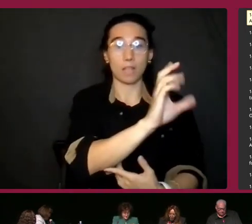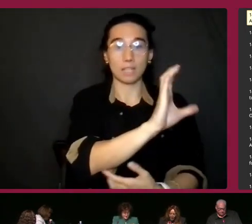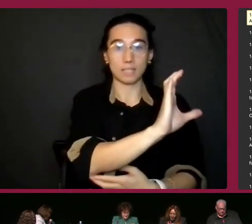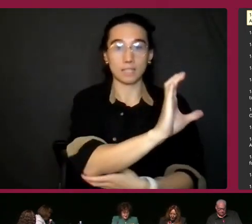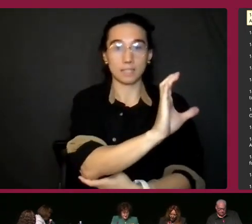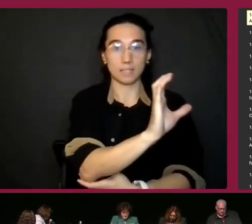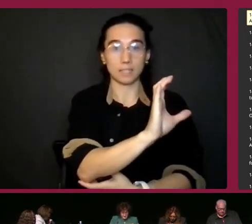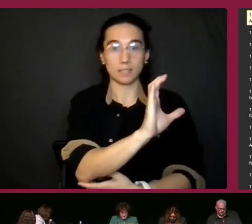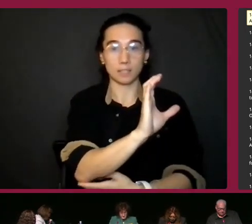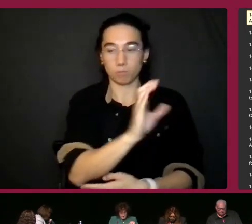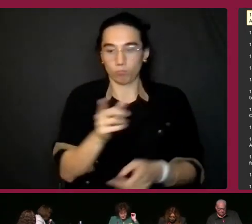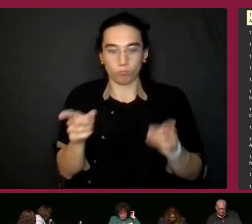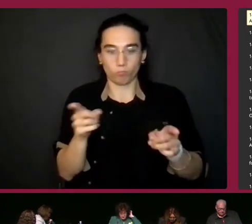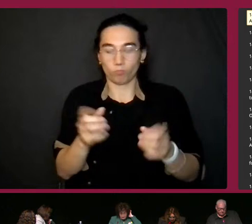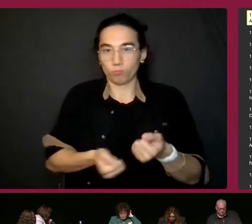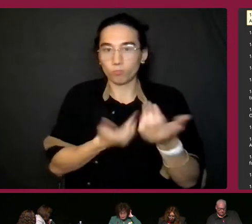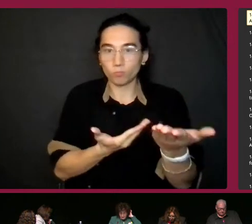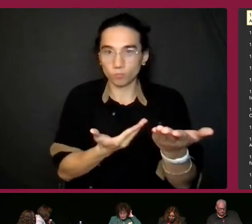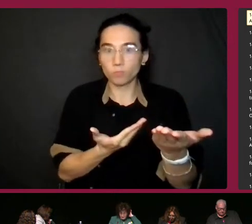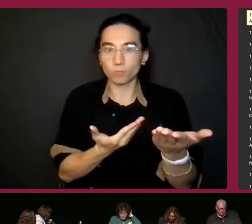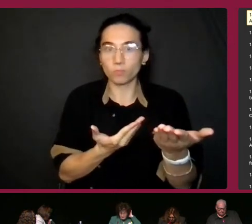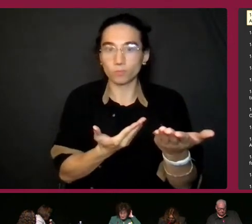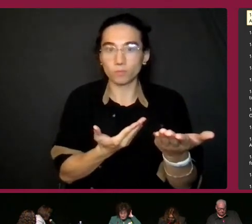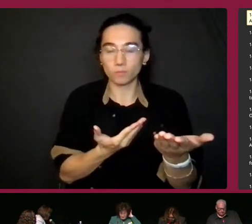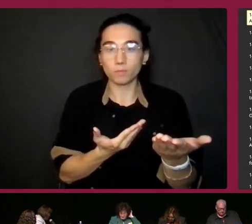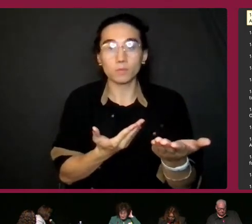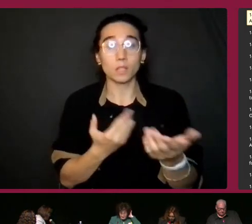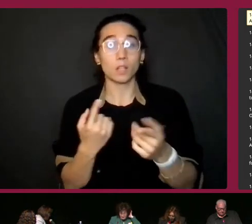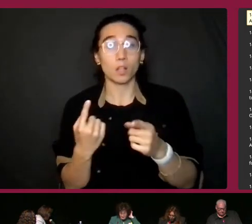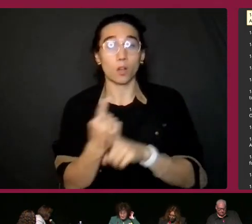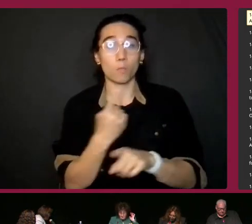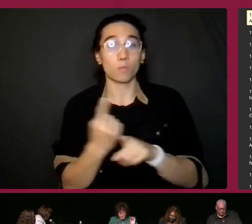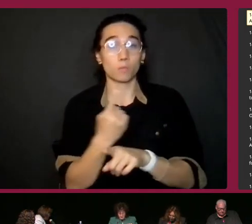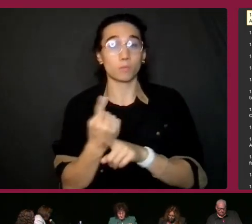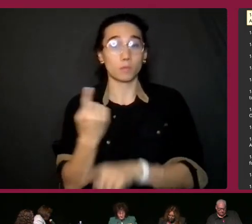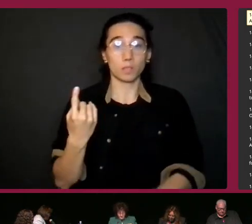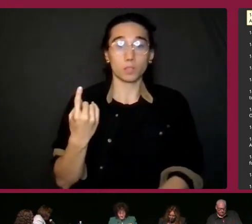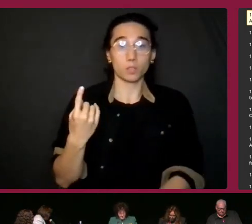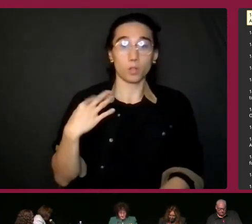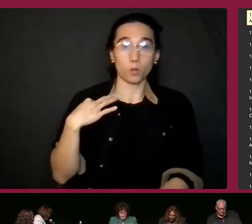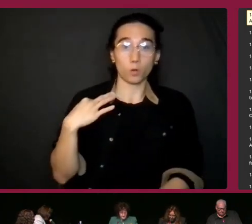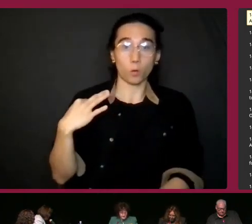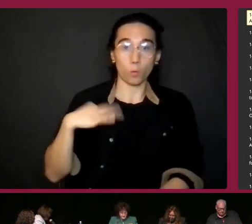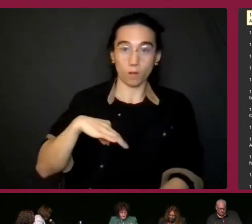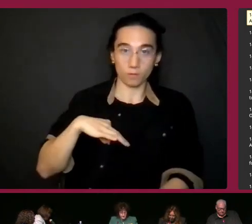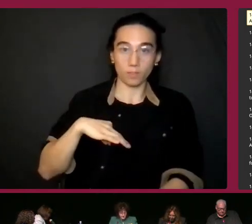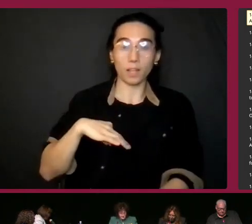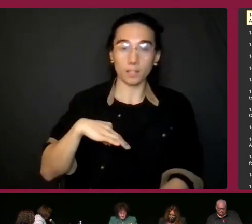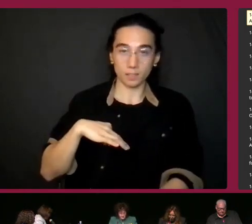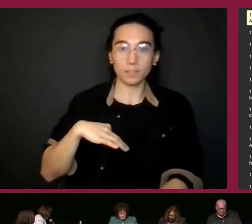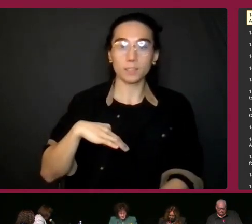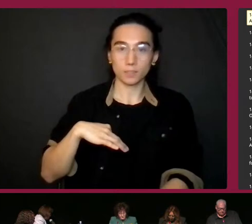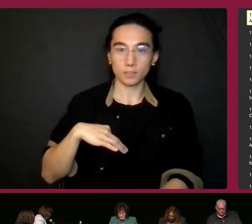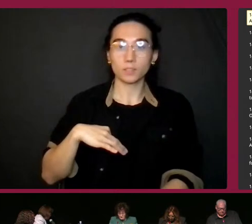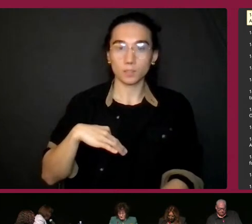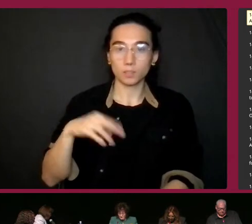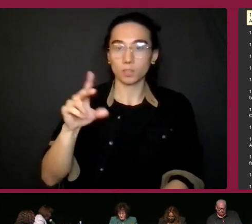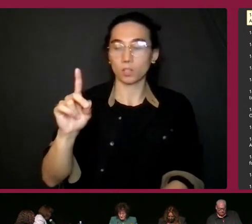for providing appropriately qualified candidates for an interim director financial aid position.